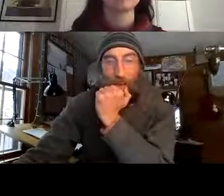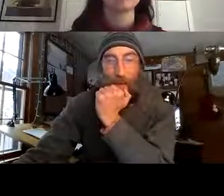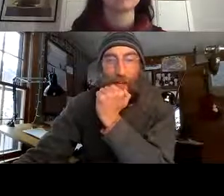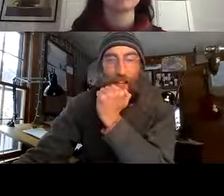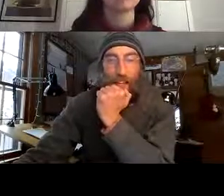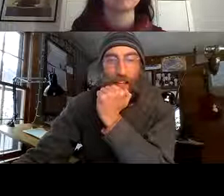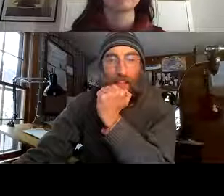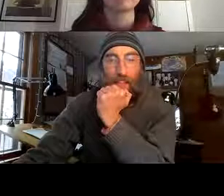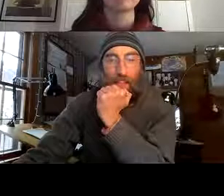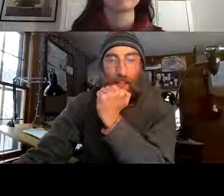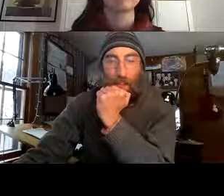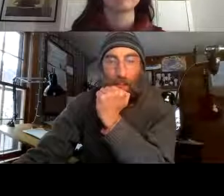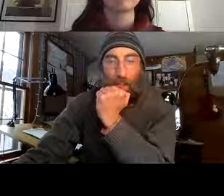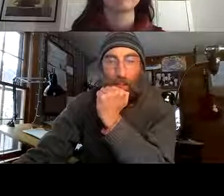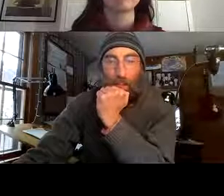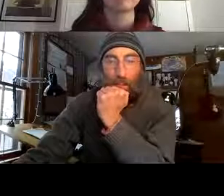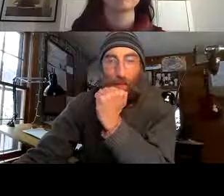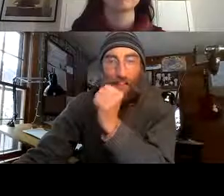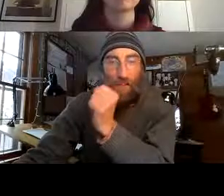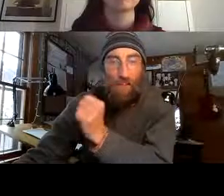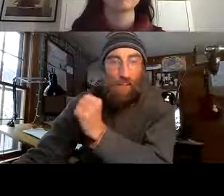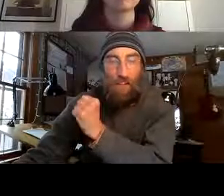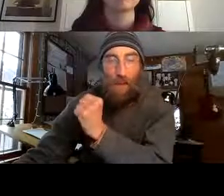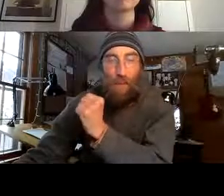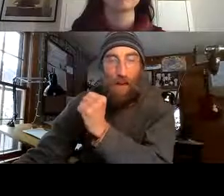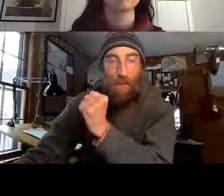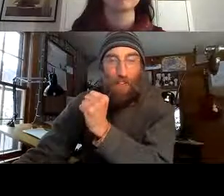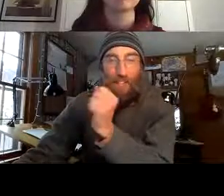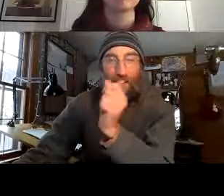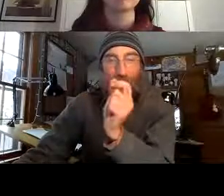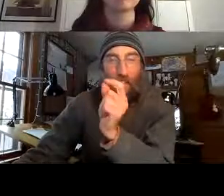But maybe this student, with his newfound literary powers, could sound